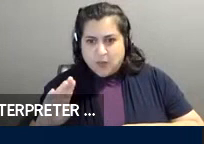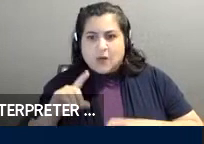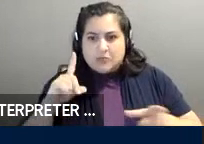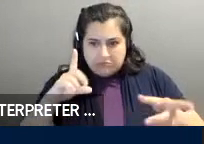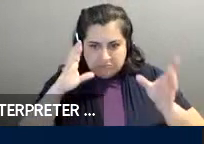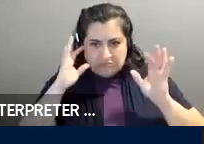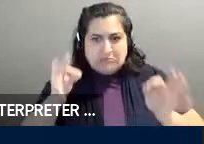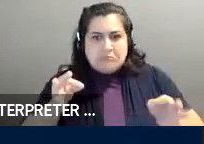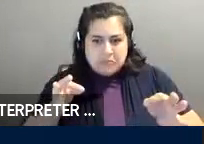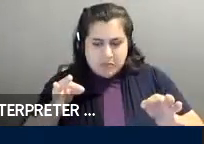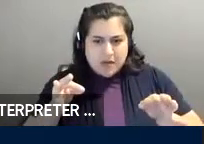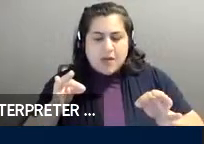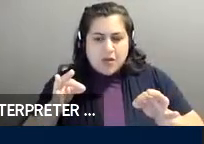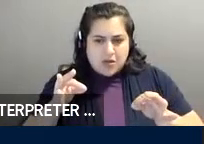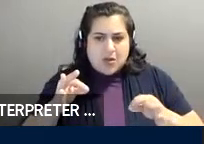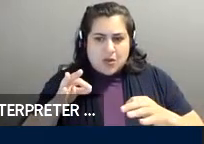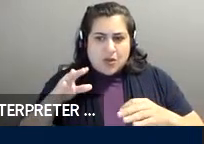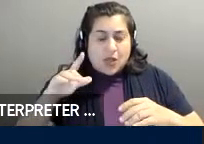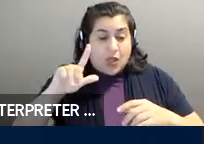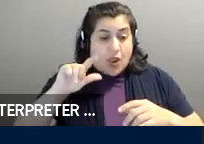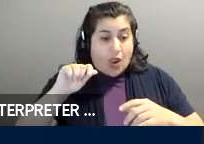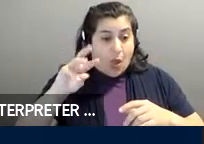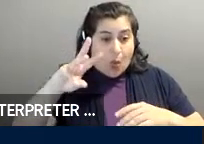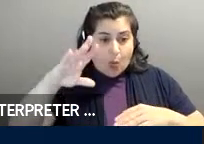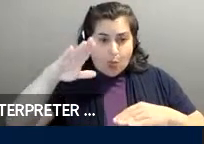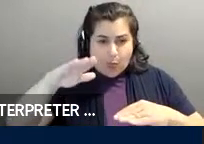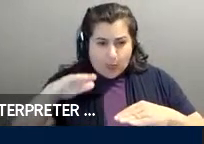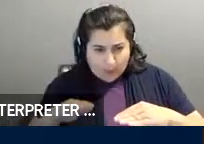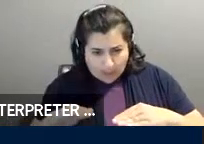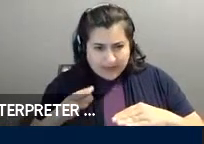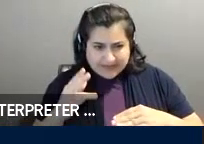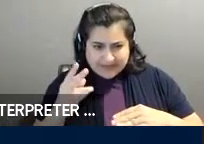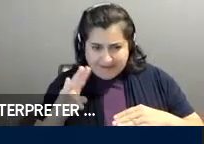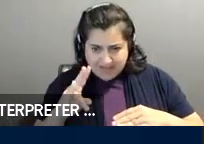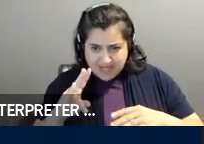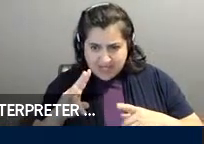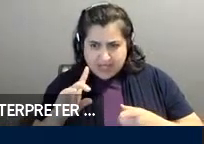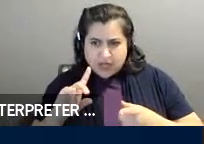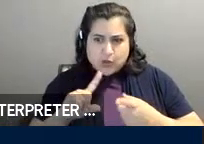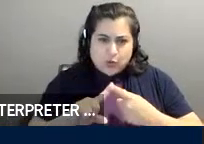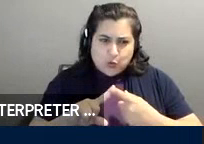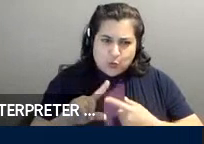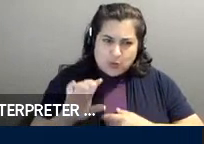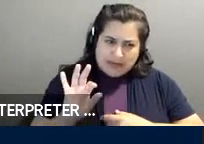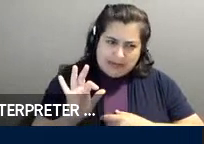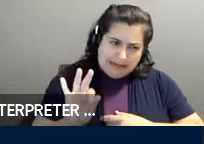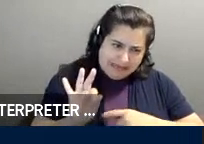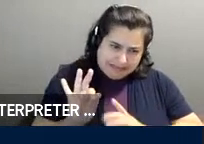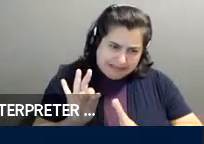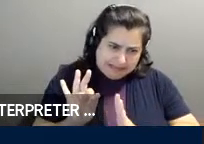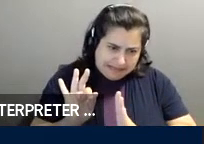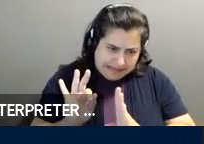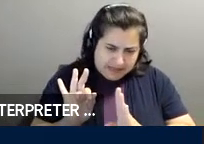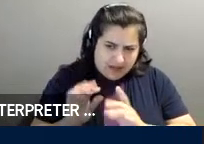a low transfer position at a height of 17 to 19 inches to a high transfer position and